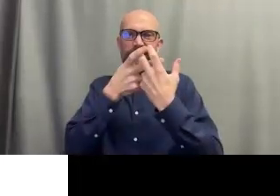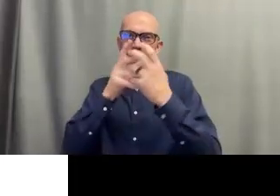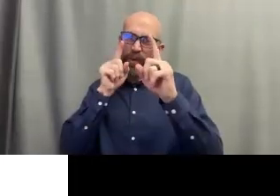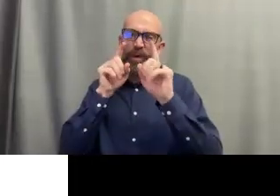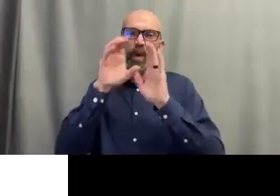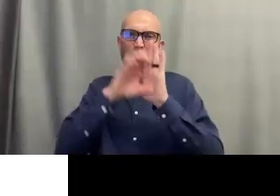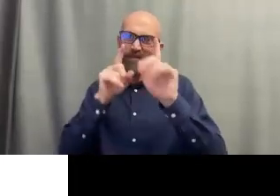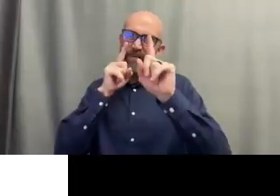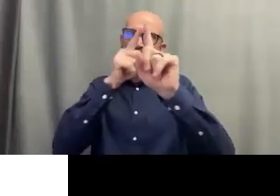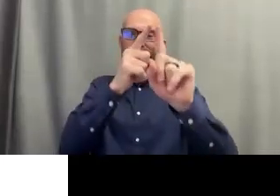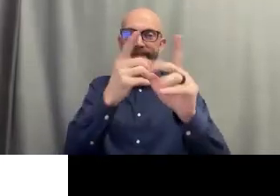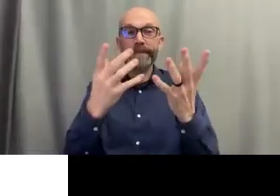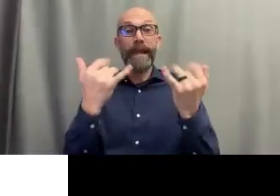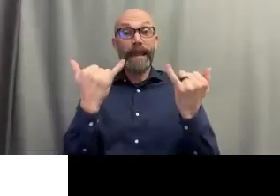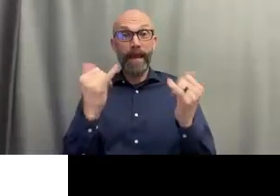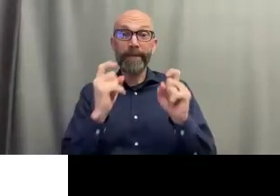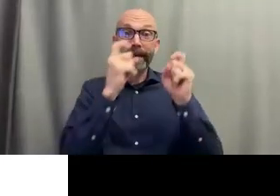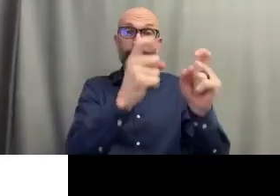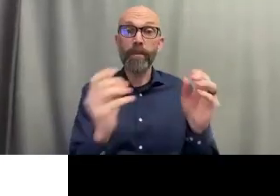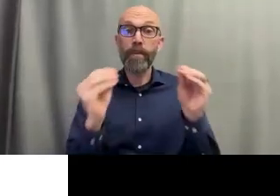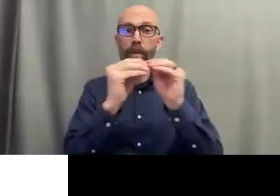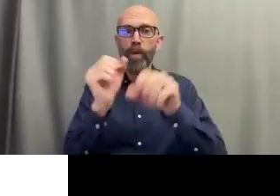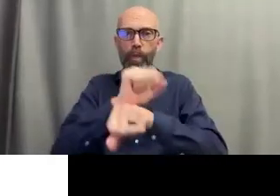So now I'm giving them more work, that they have to do.